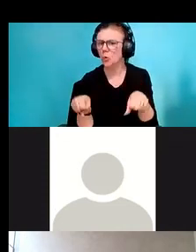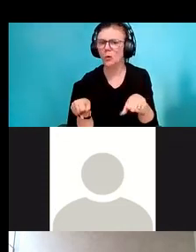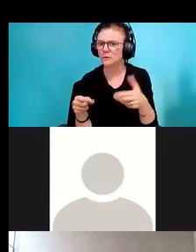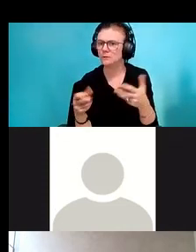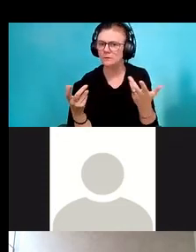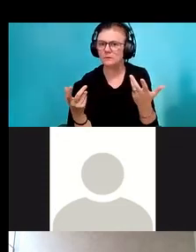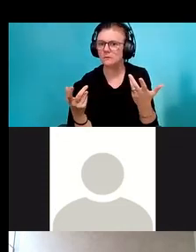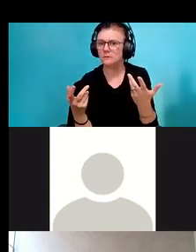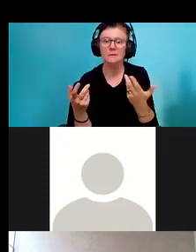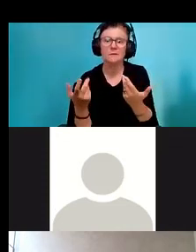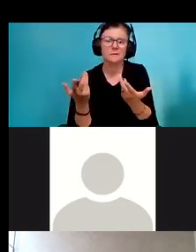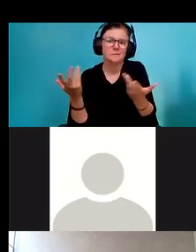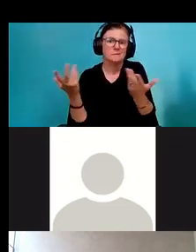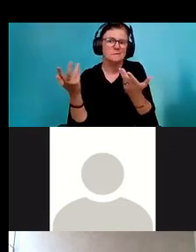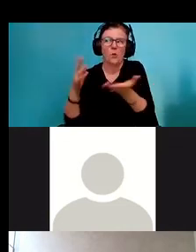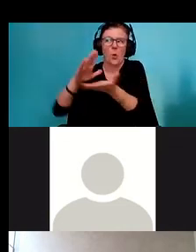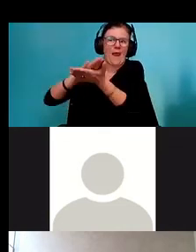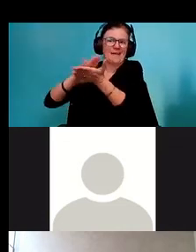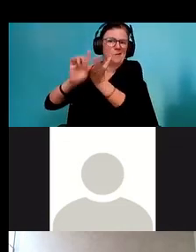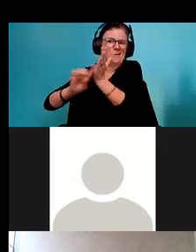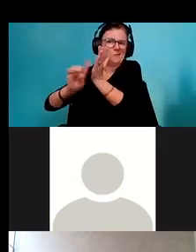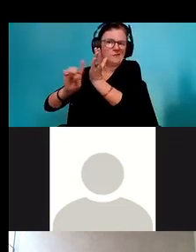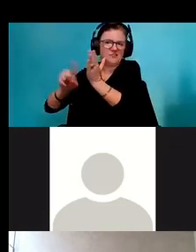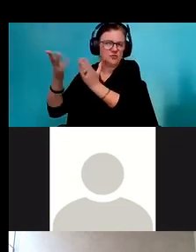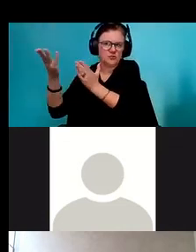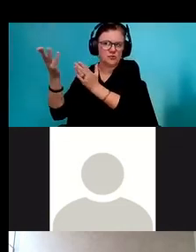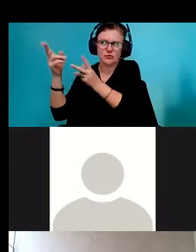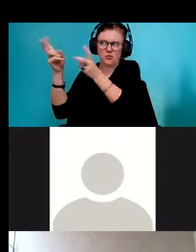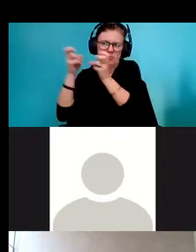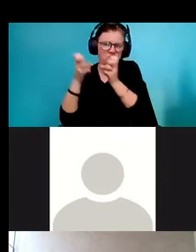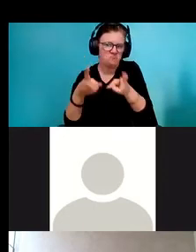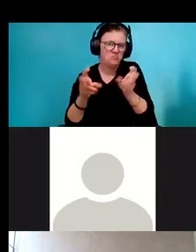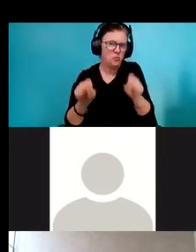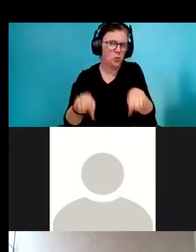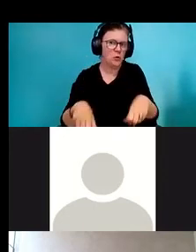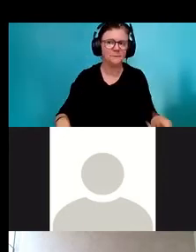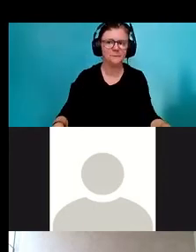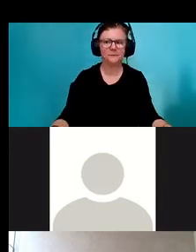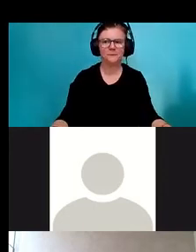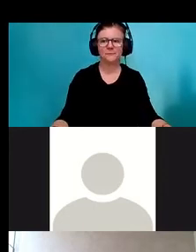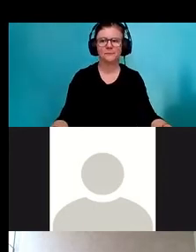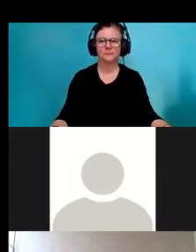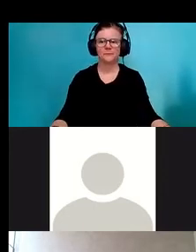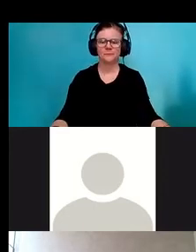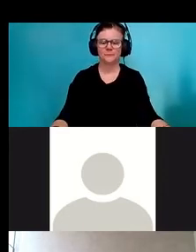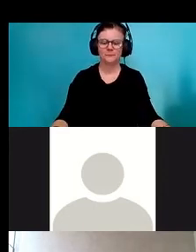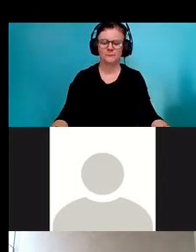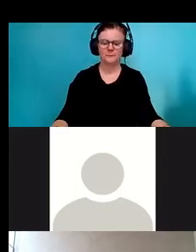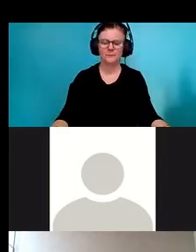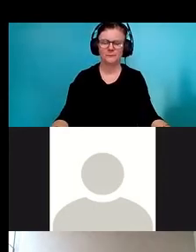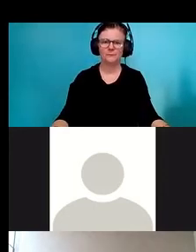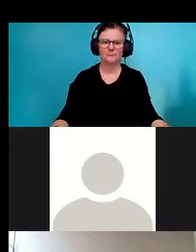academic research that you're aware of. Hopefully that's helpful.